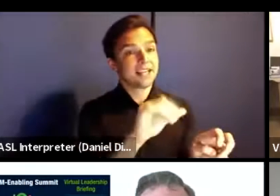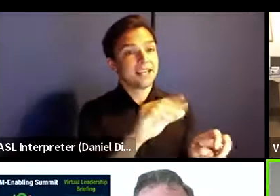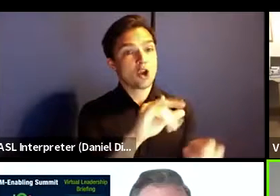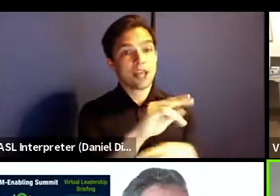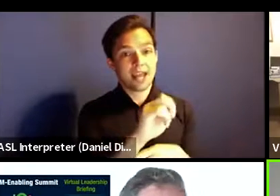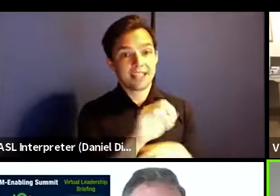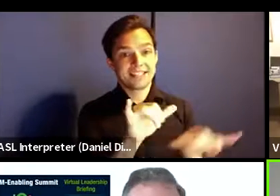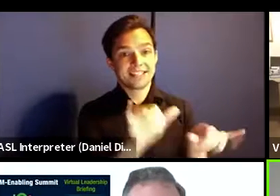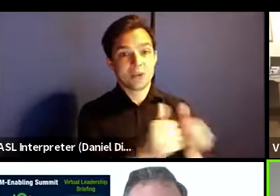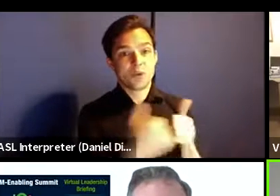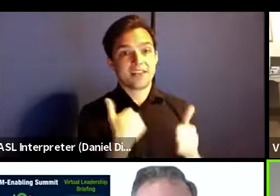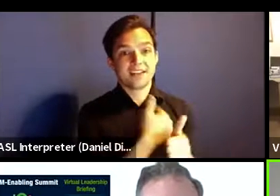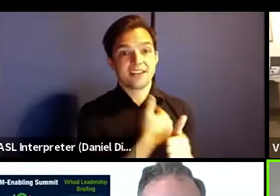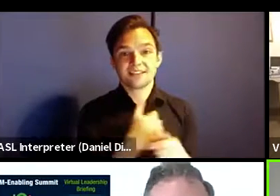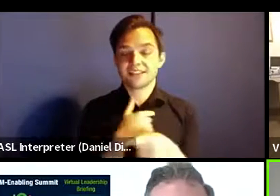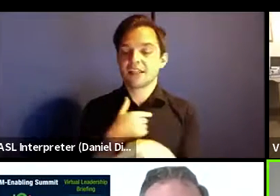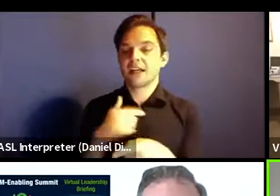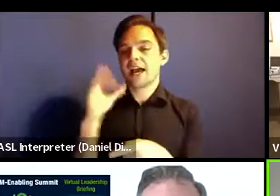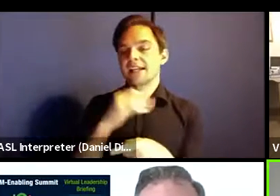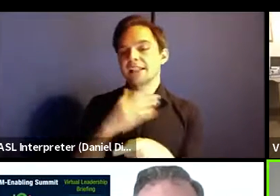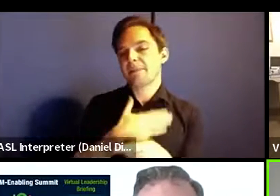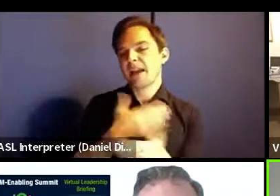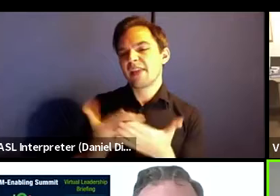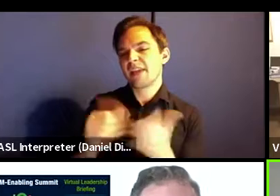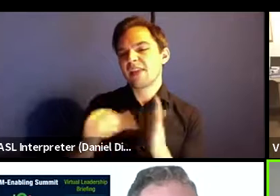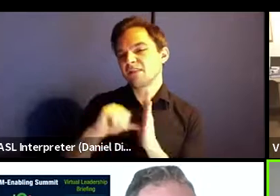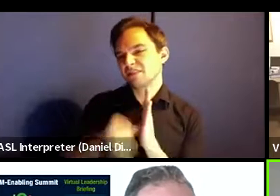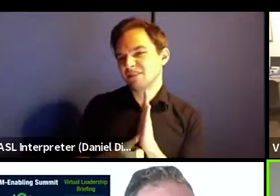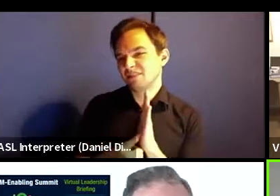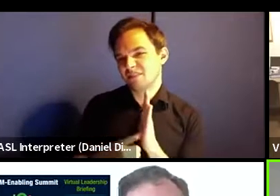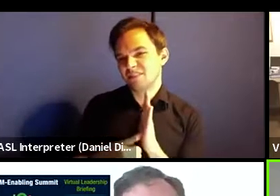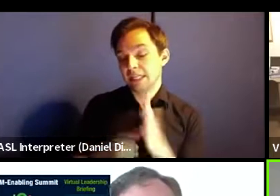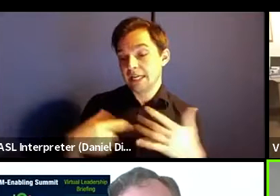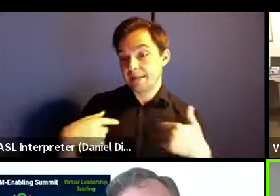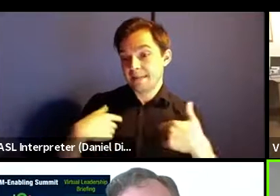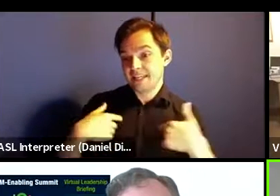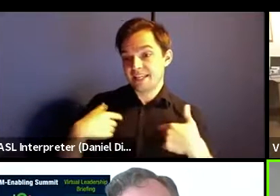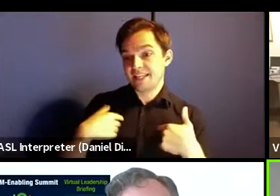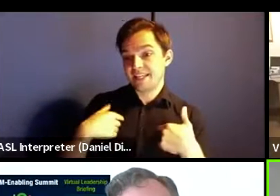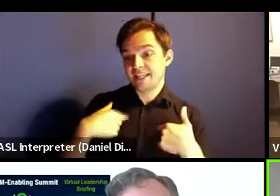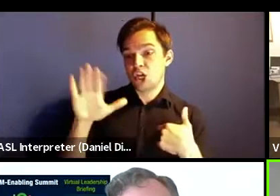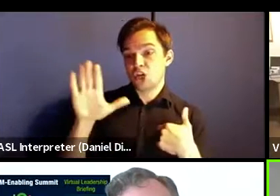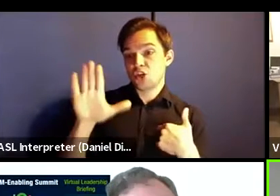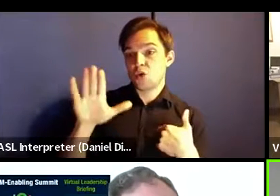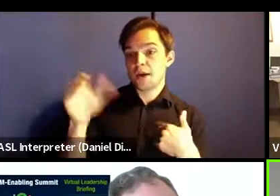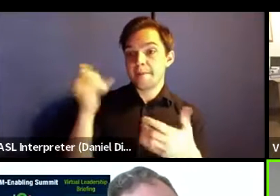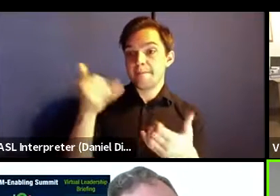Well, yes, because I guess my thing, Deb, was to say here's me taking a big vision,